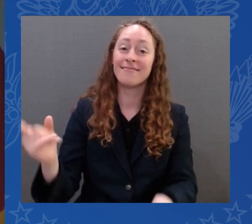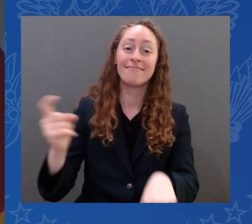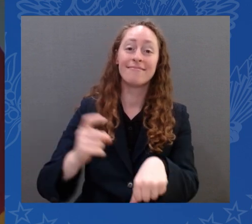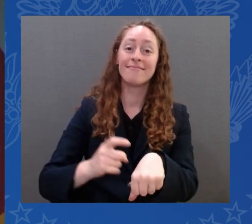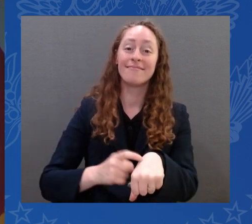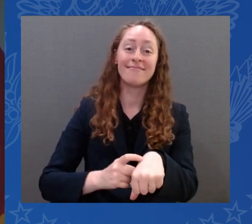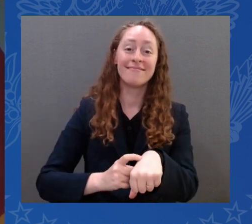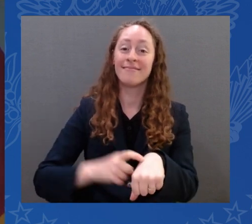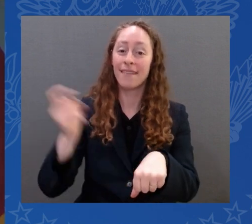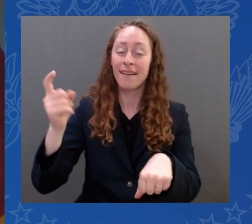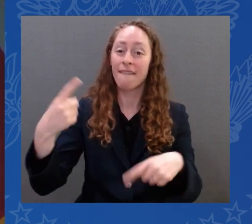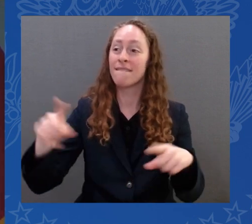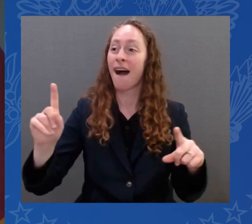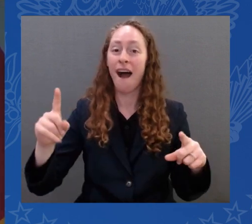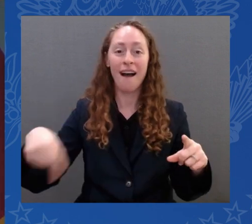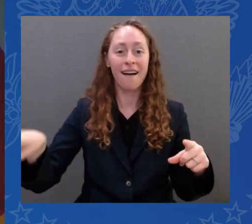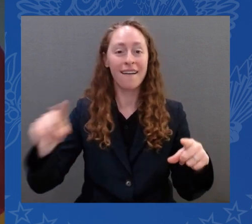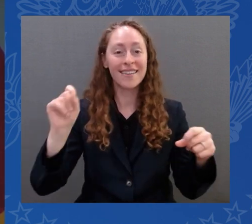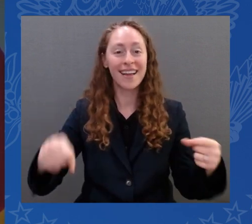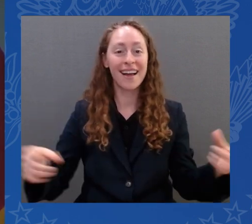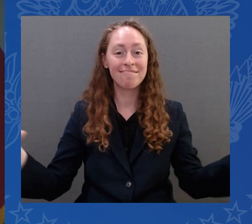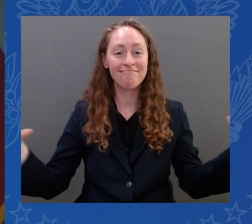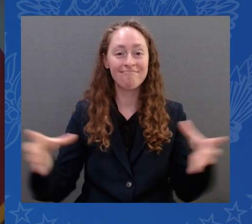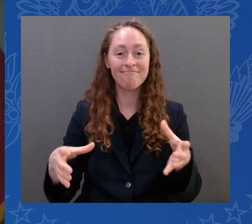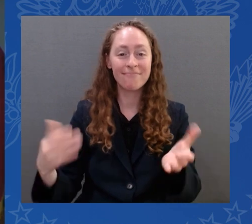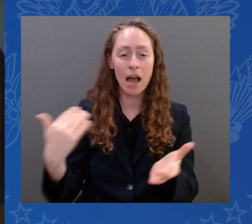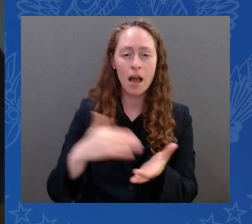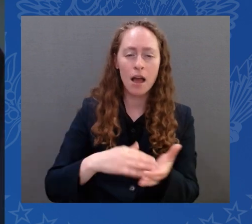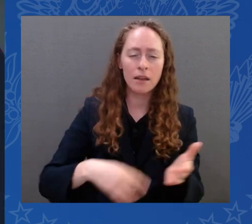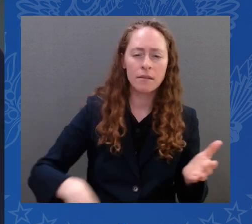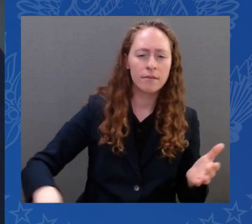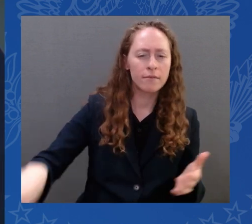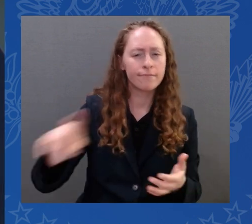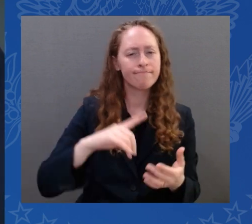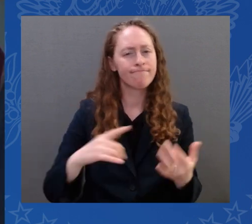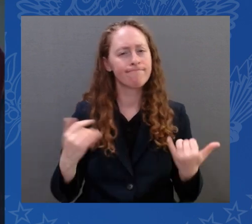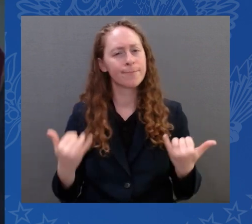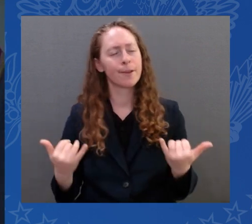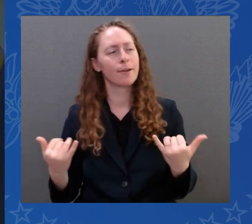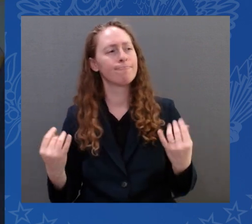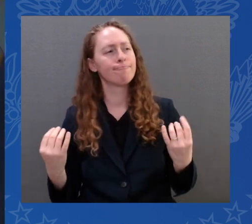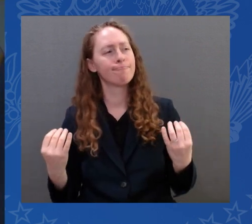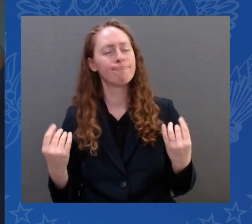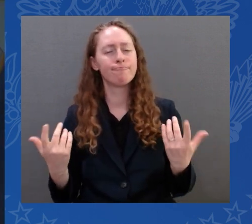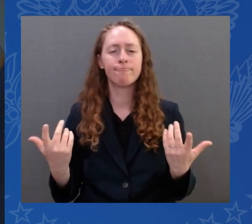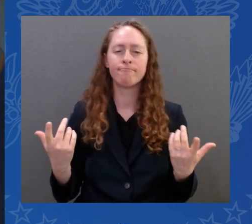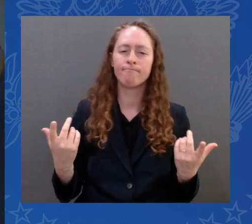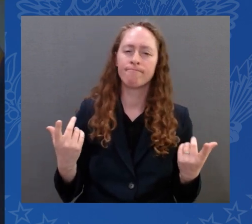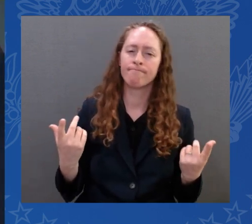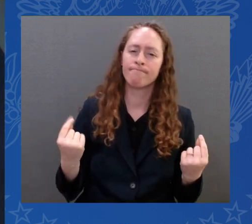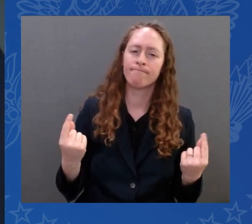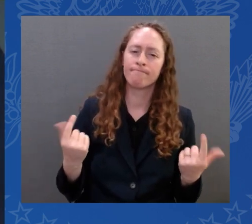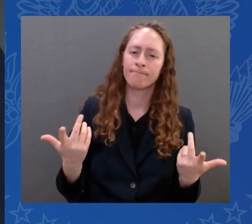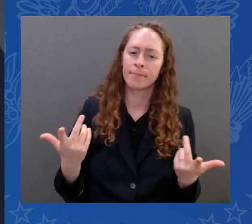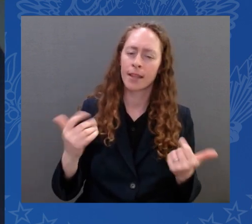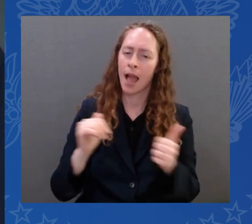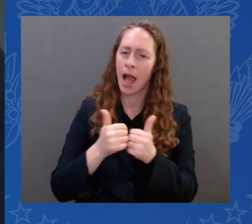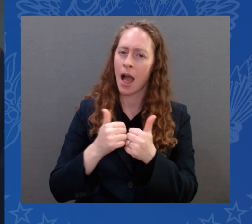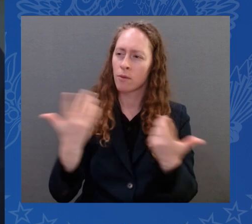to return to the brigade to what it was pre-COVID and rebuild morale. You had the responsibility to right the ship.